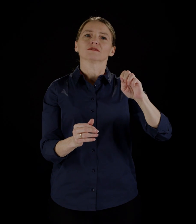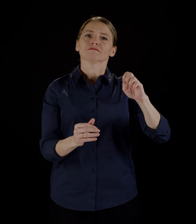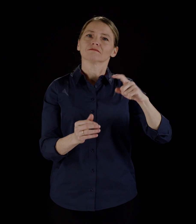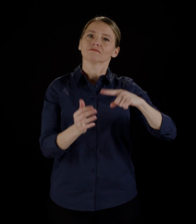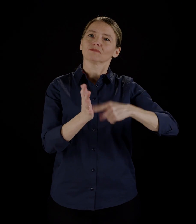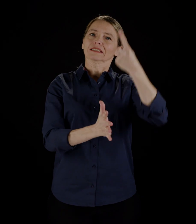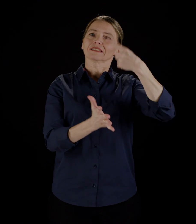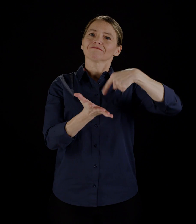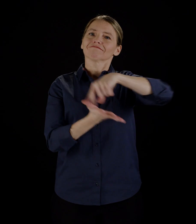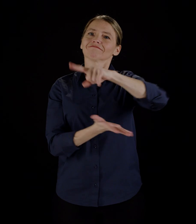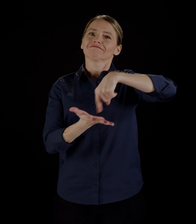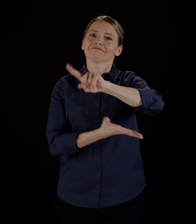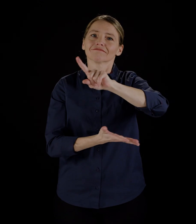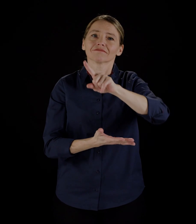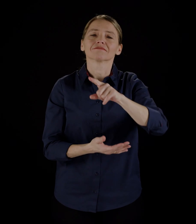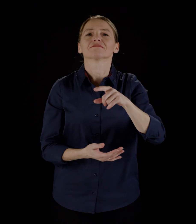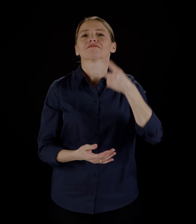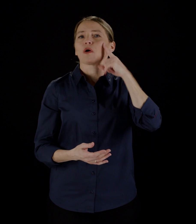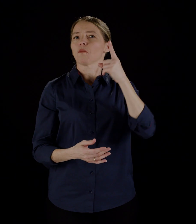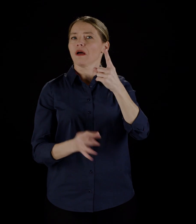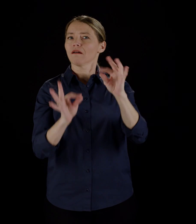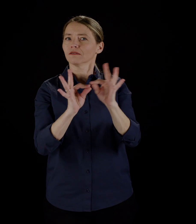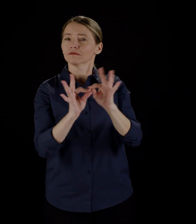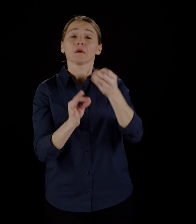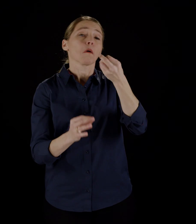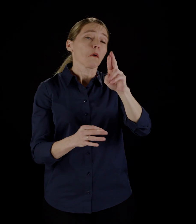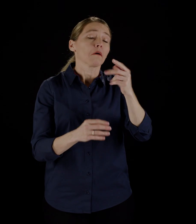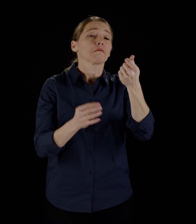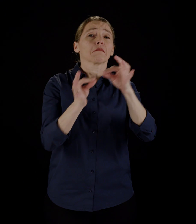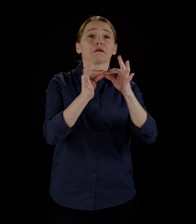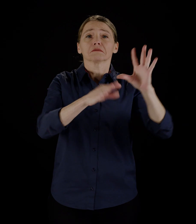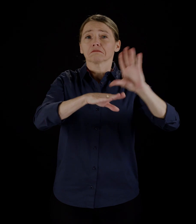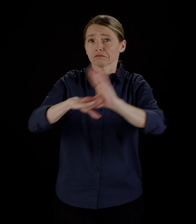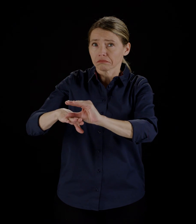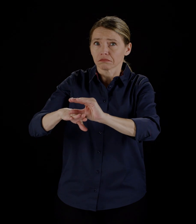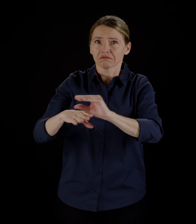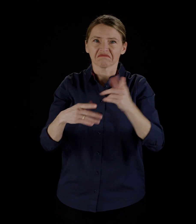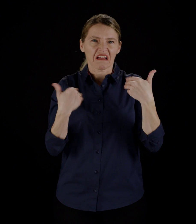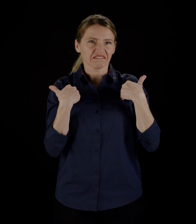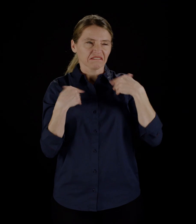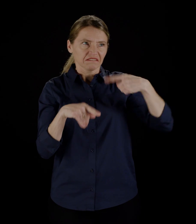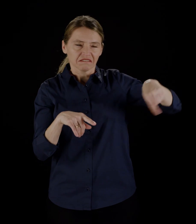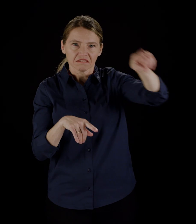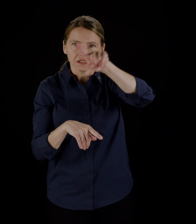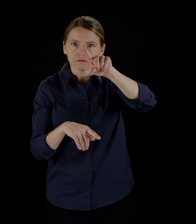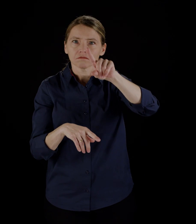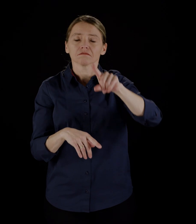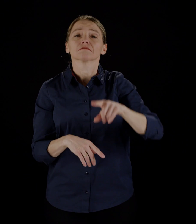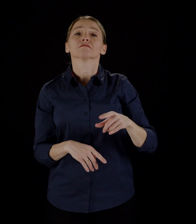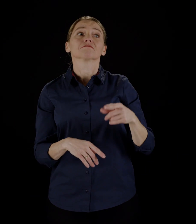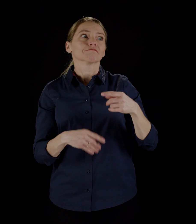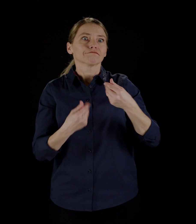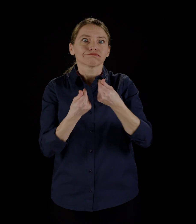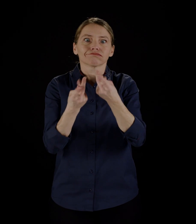for a single price or a discount may be available when subscribing to multiple products from the same service provider.